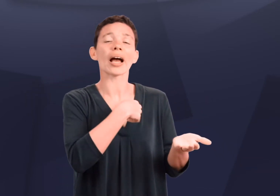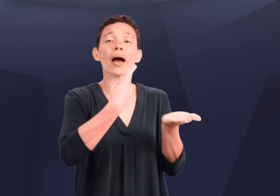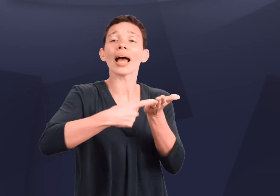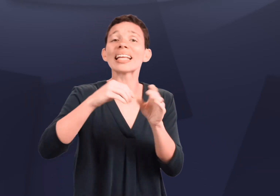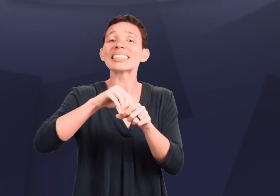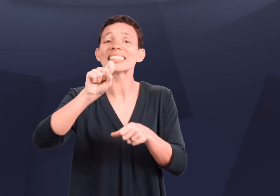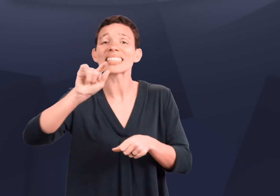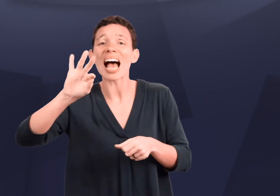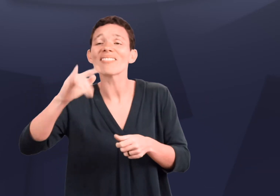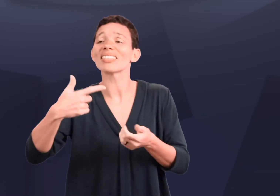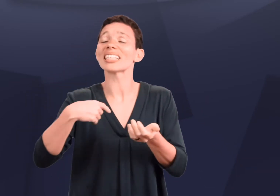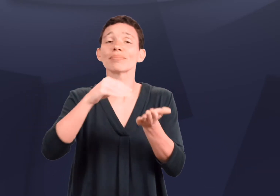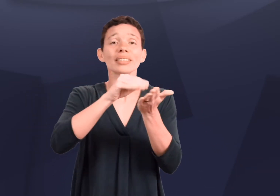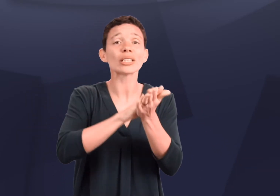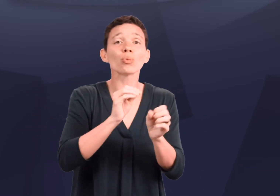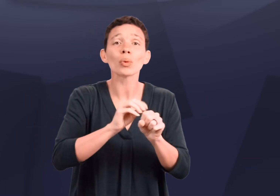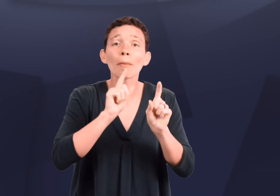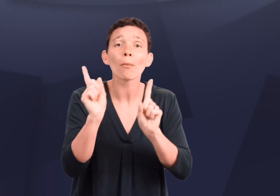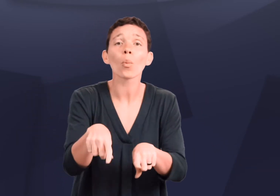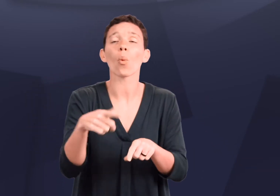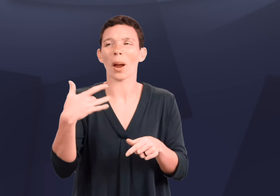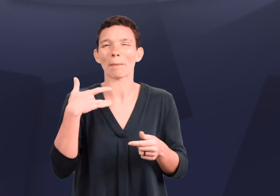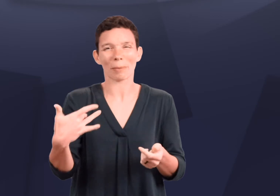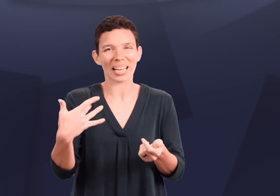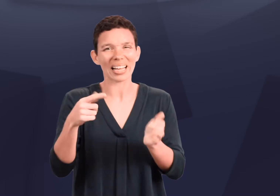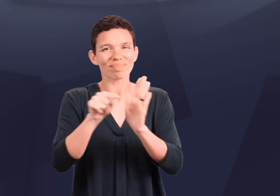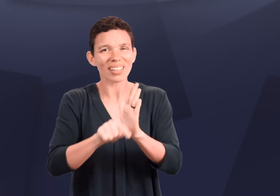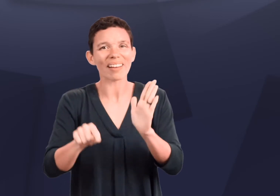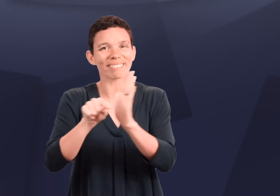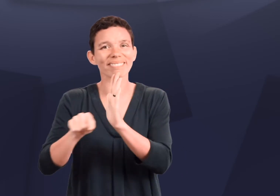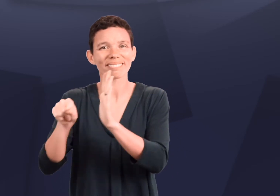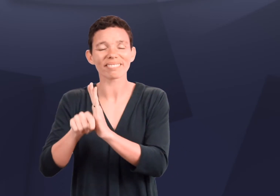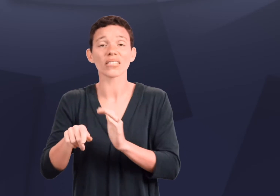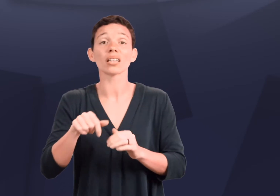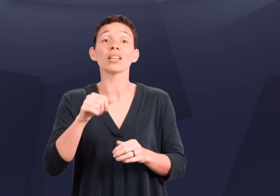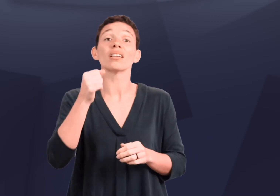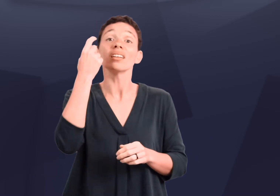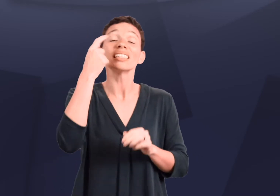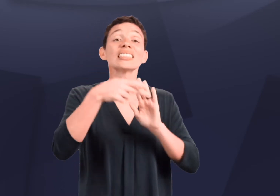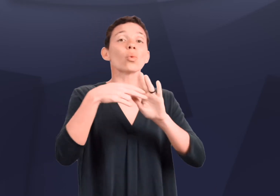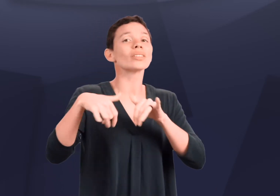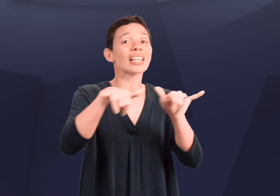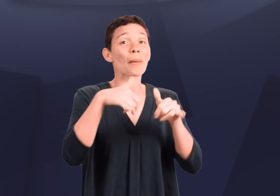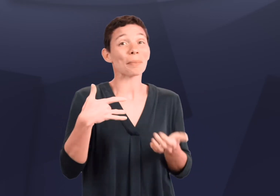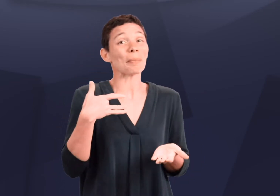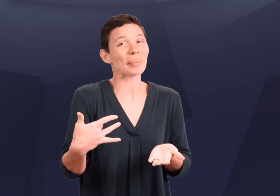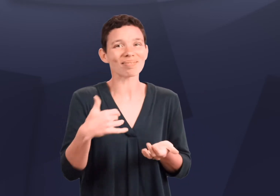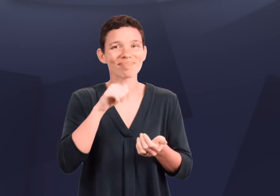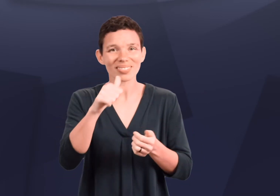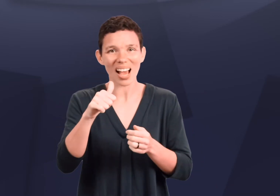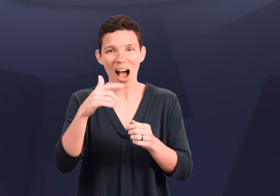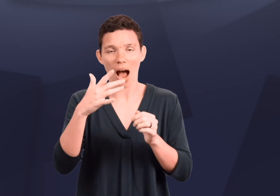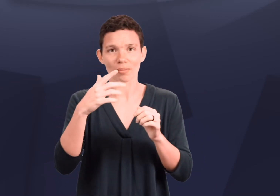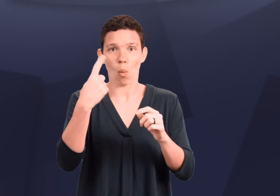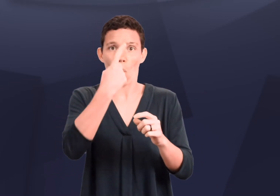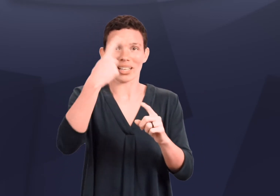It may come up in staffings or incident reports and is consistently negative.